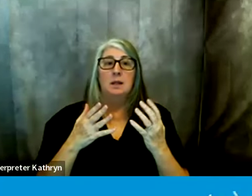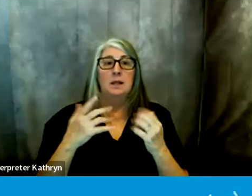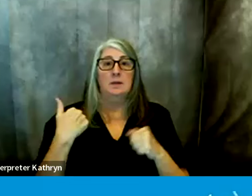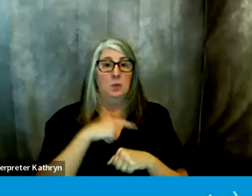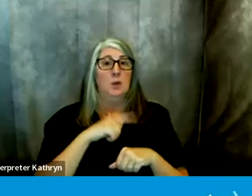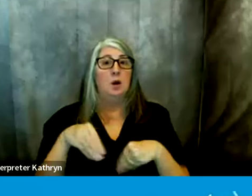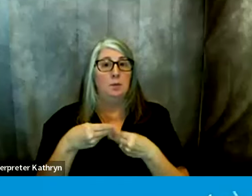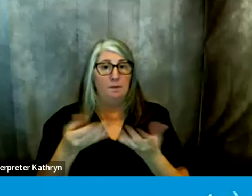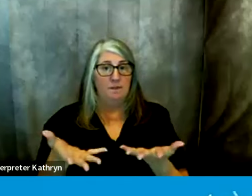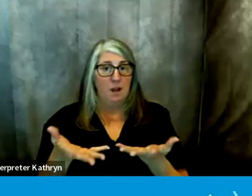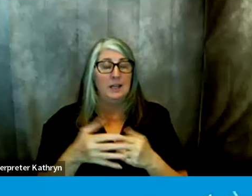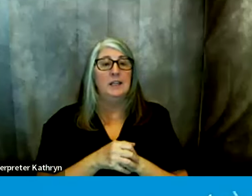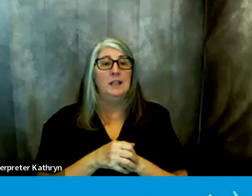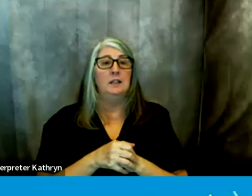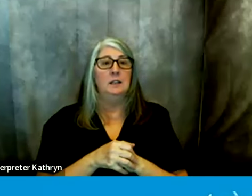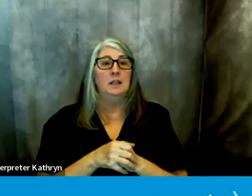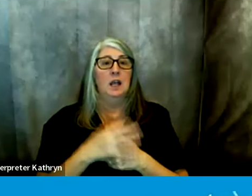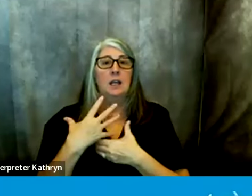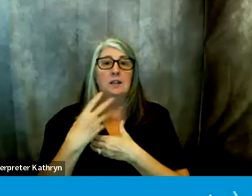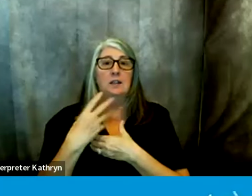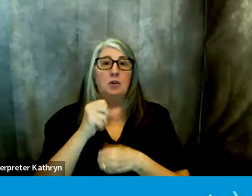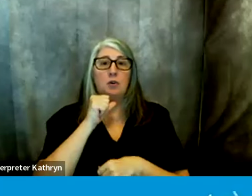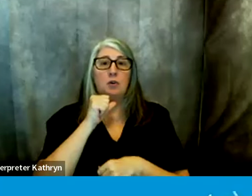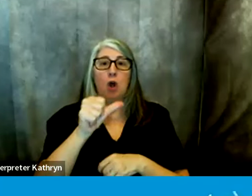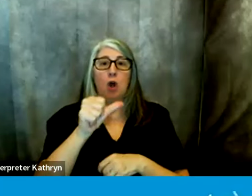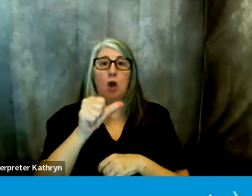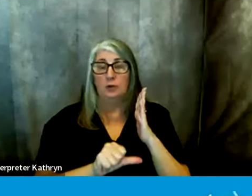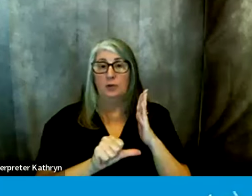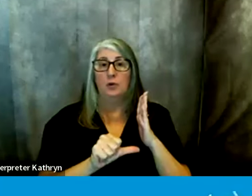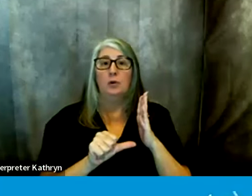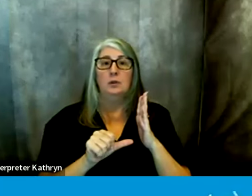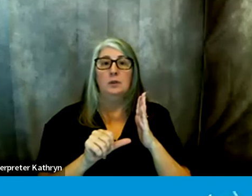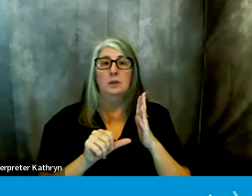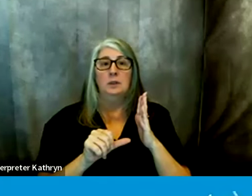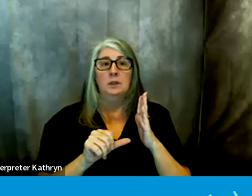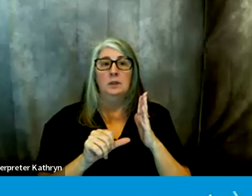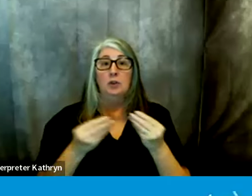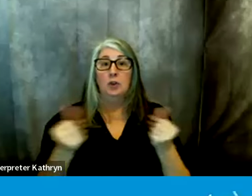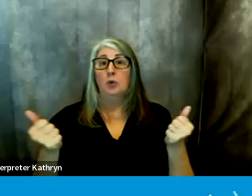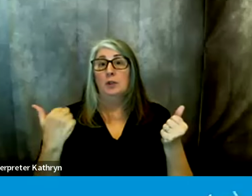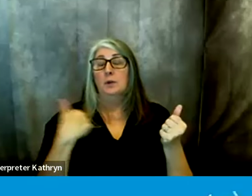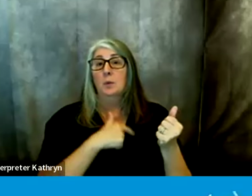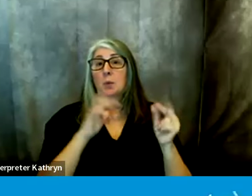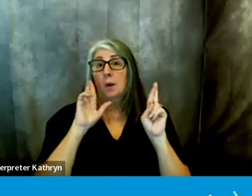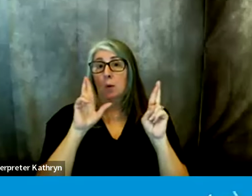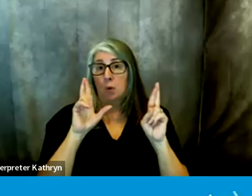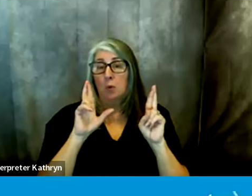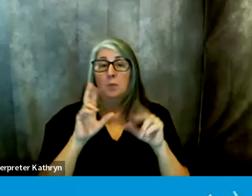an external non-surgical solution, we hope here, as we run our clinical trials,